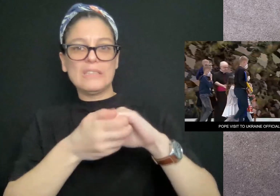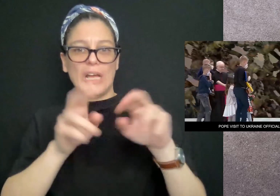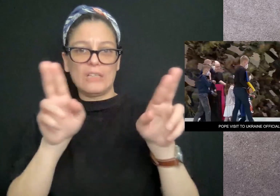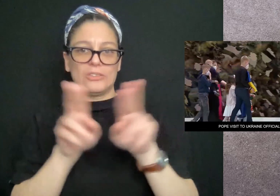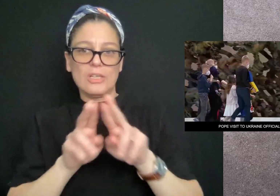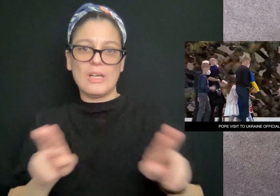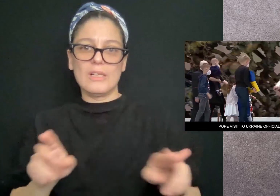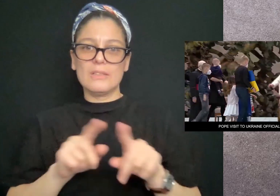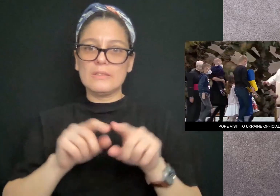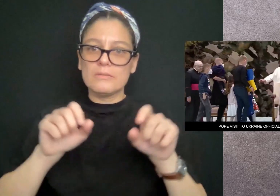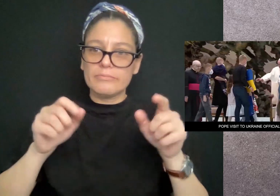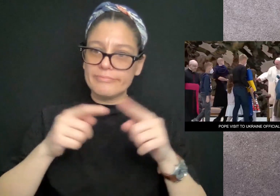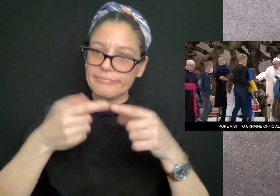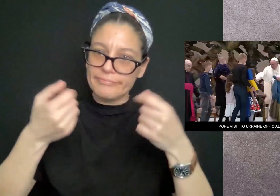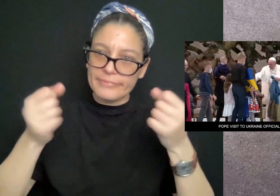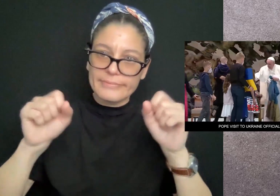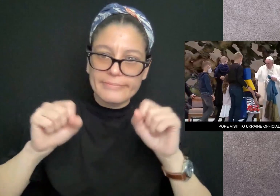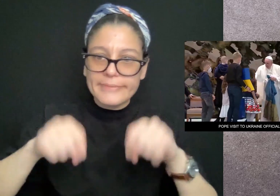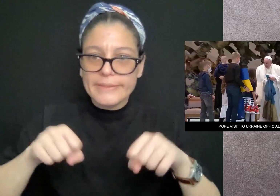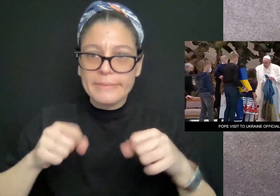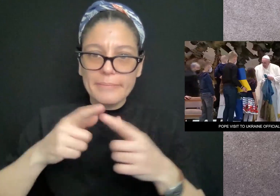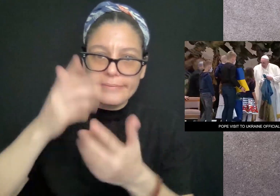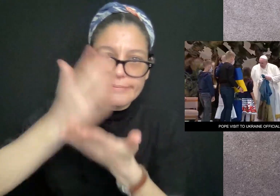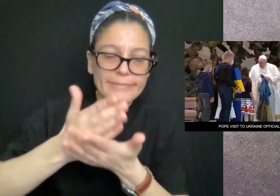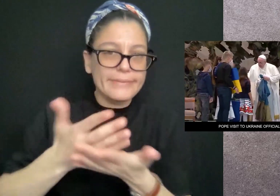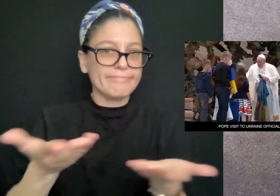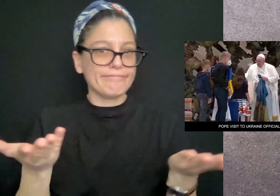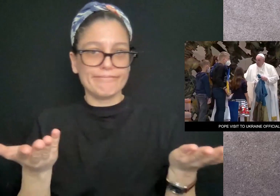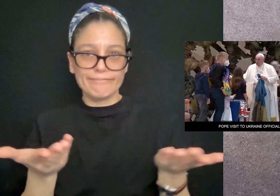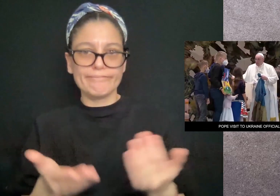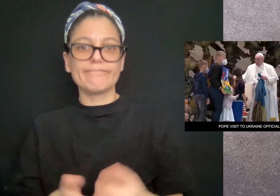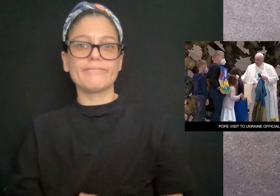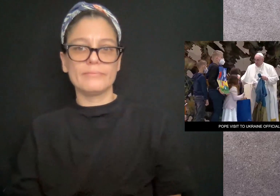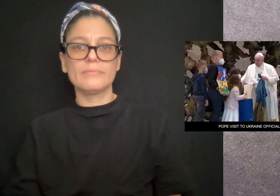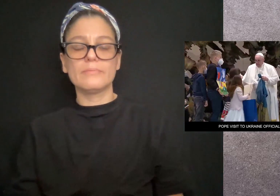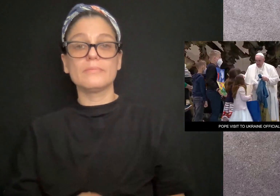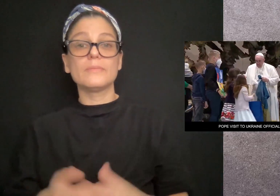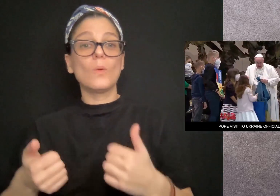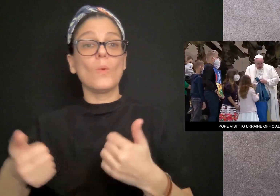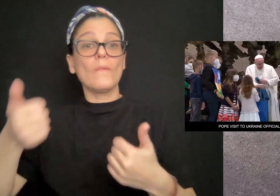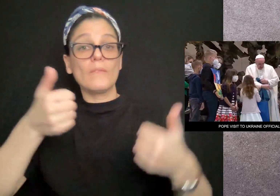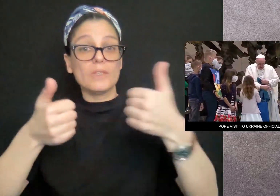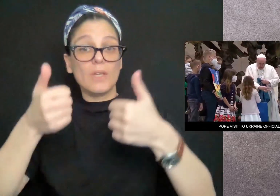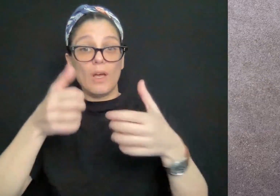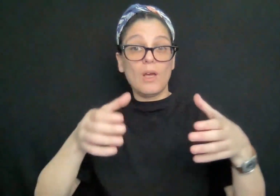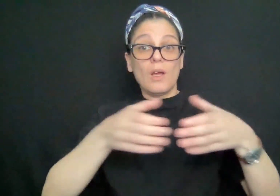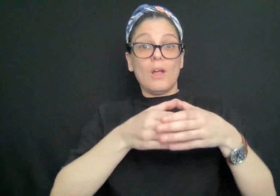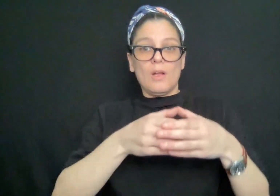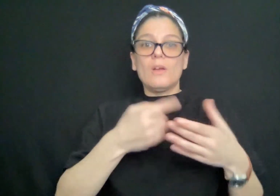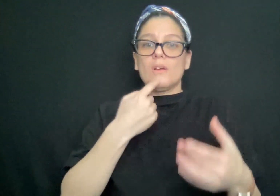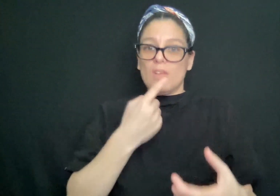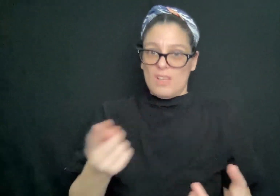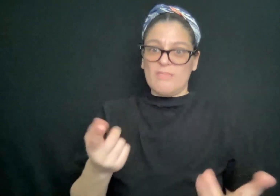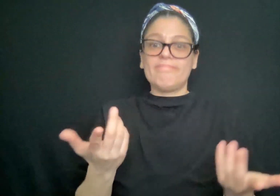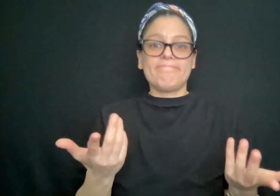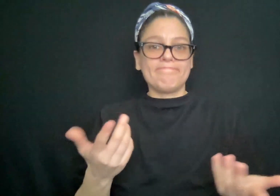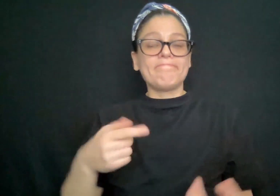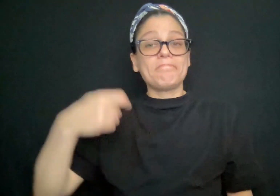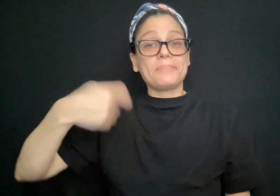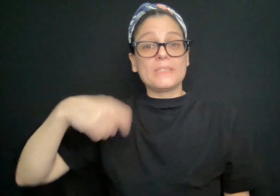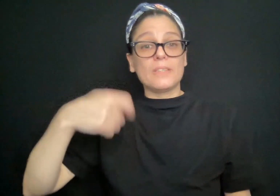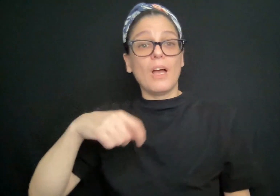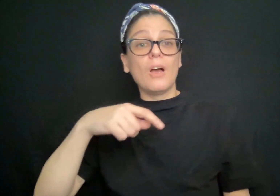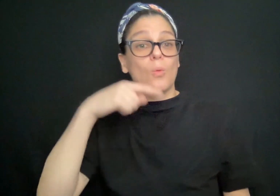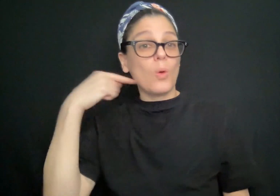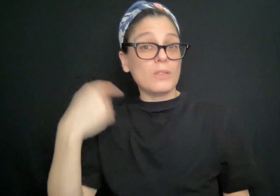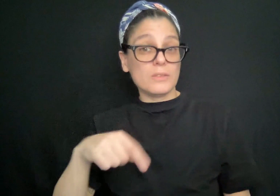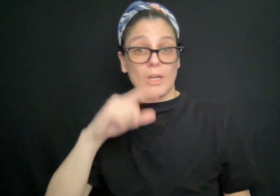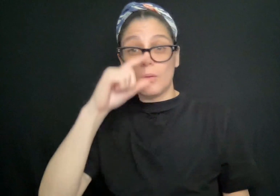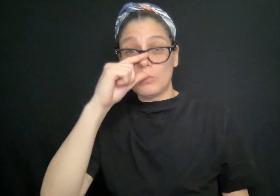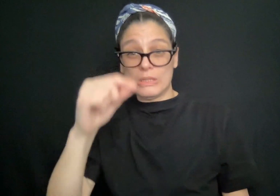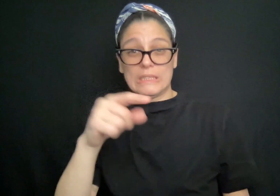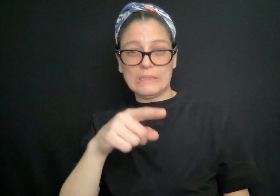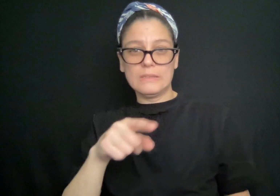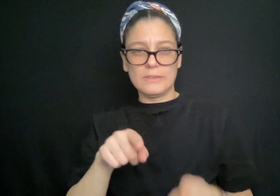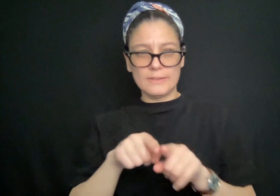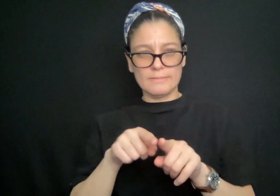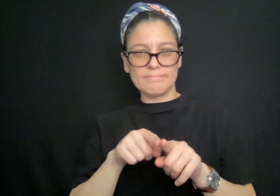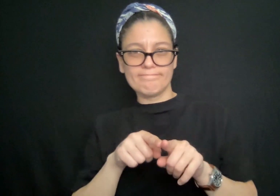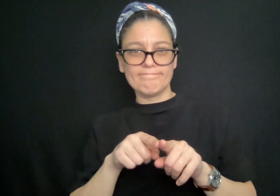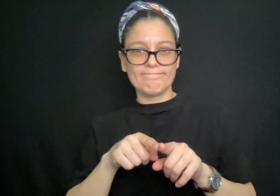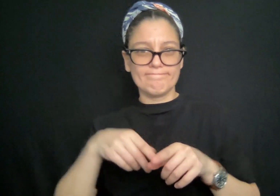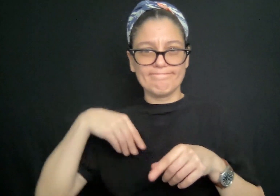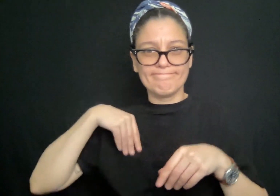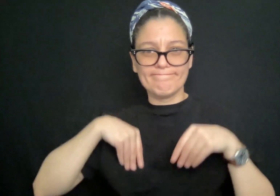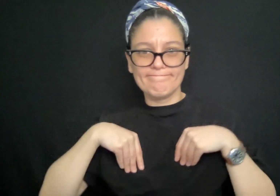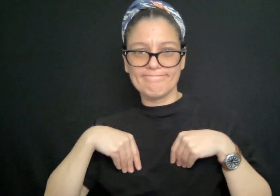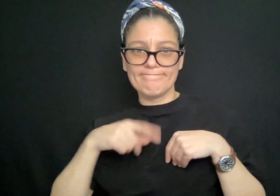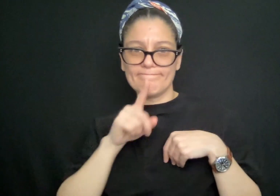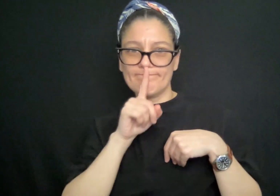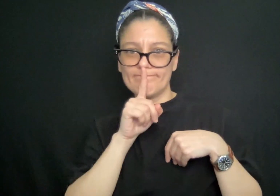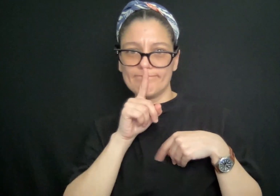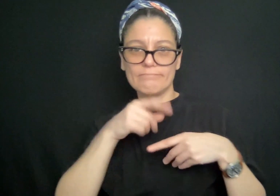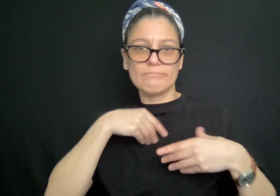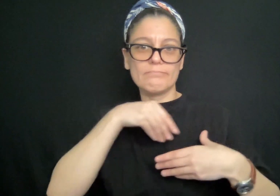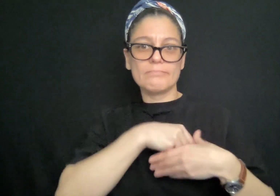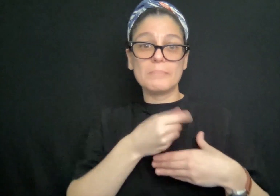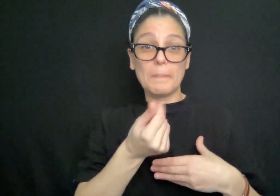the Pope also criticized the failures by international organizations to end the war